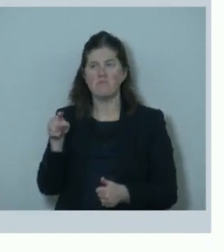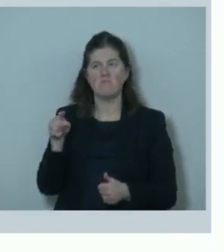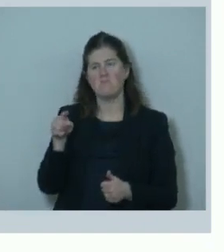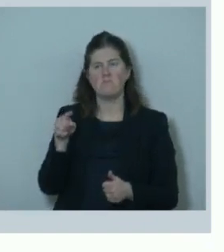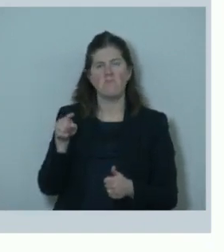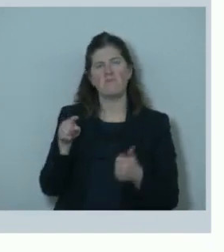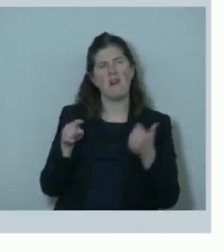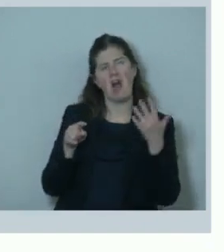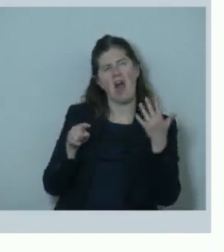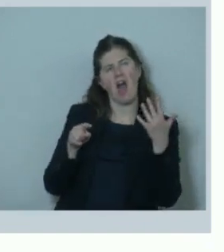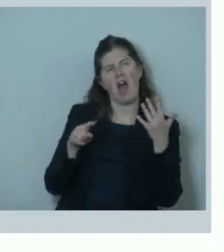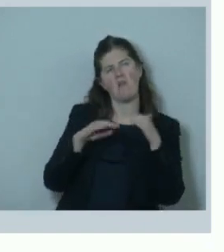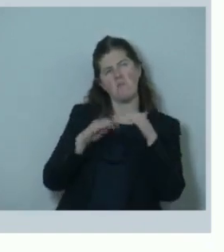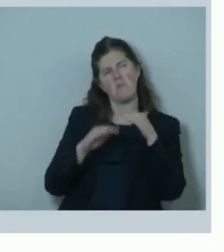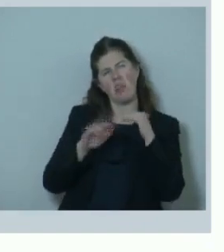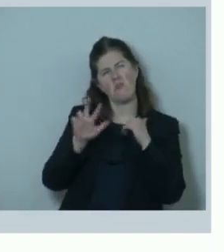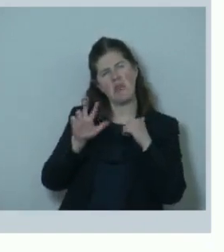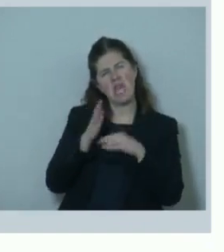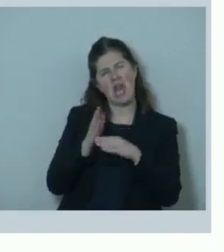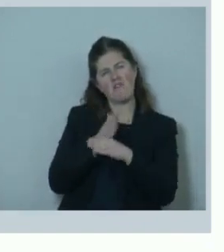WE WILL KEEP DOING THAT.